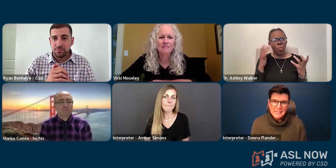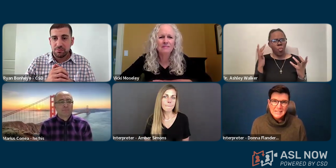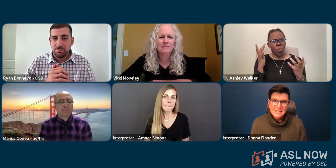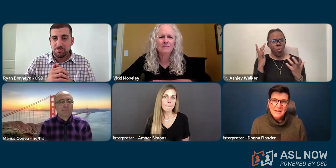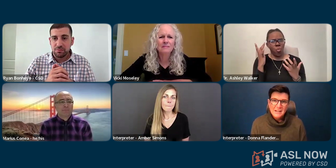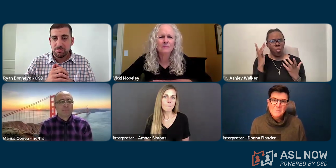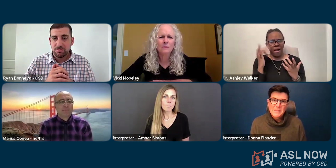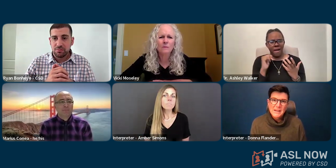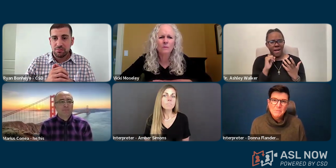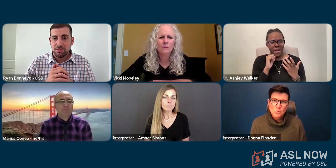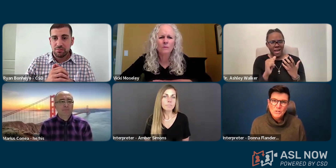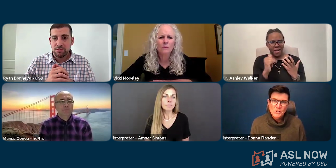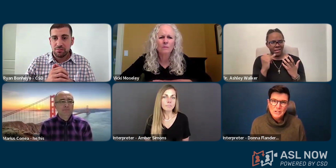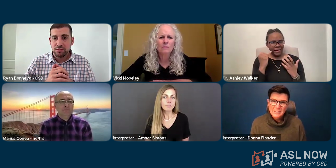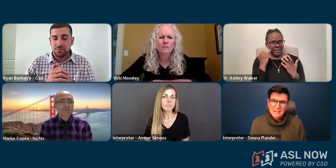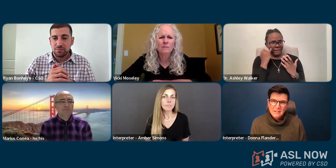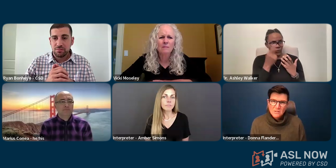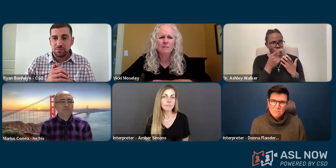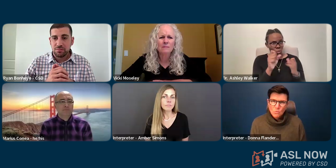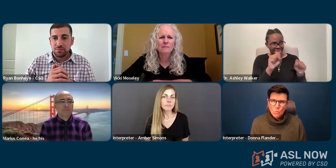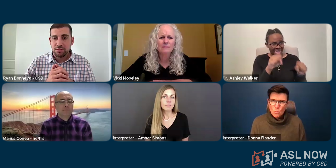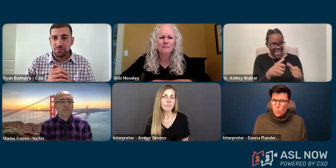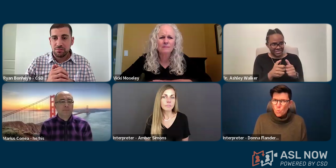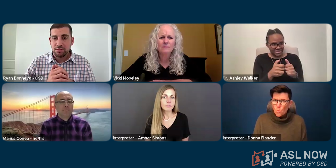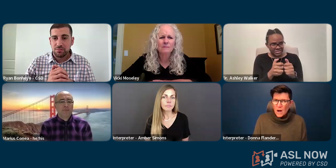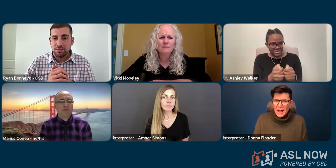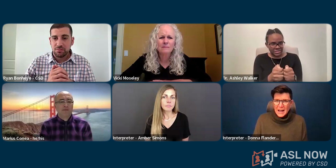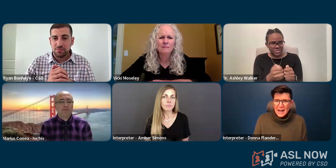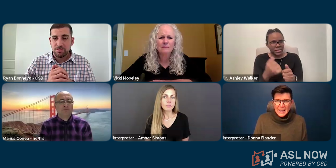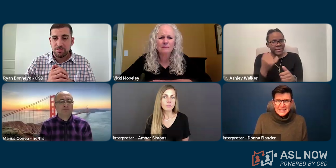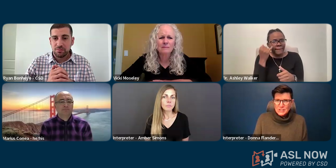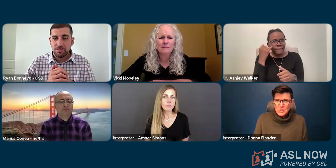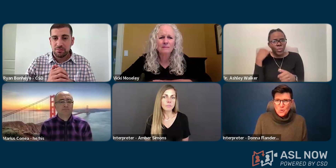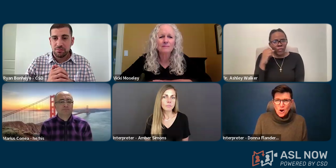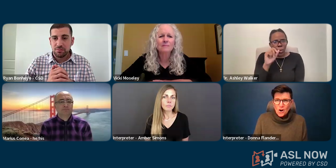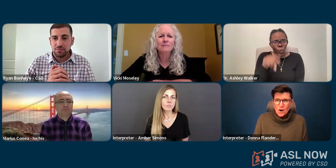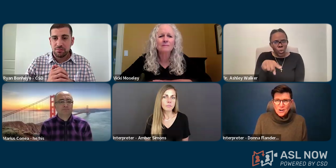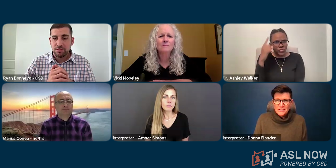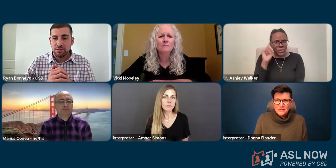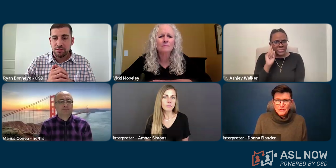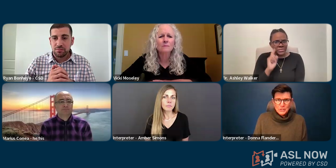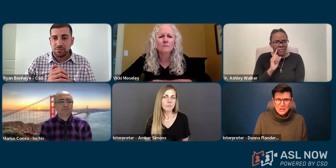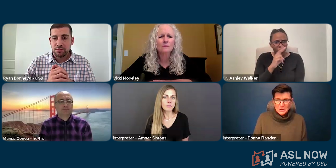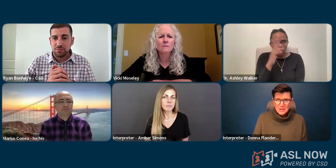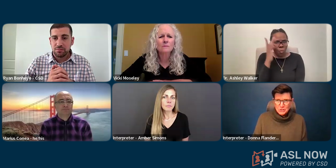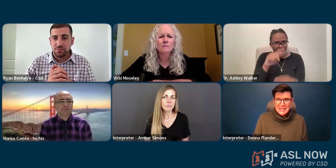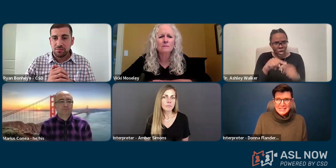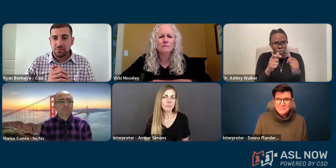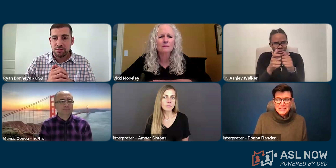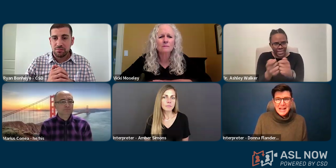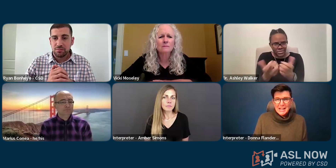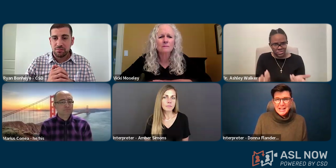You've seen it. And I'm just wondering why is it so hard for you to understand that?